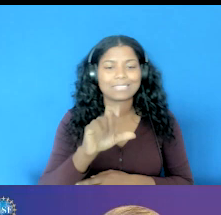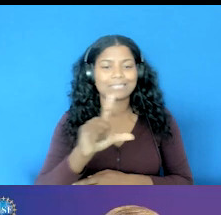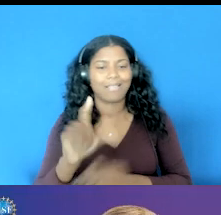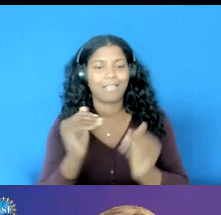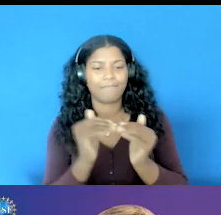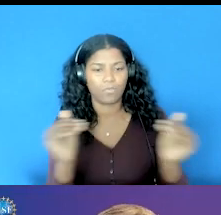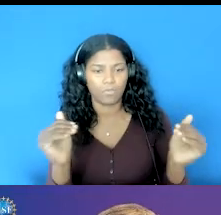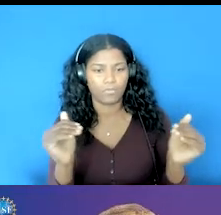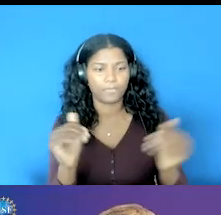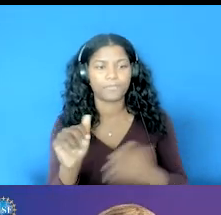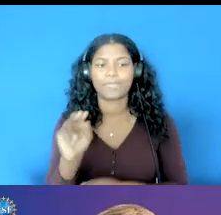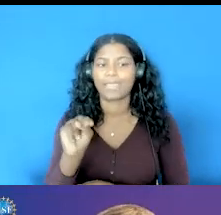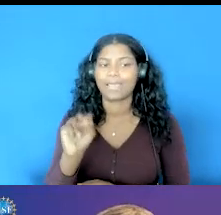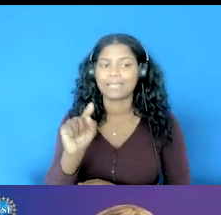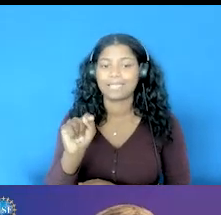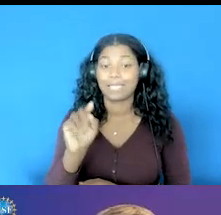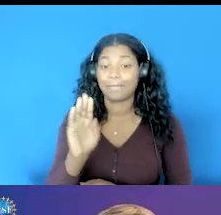MCB has four core programs.